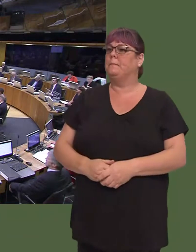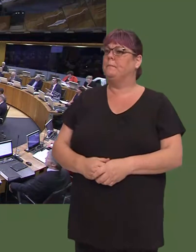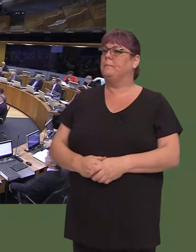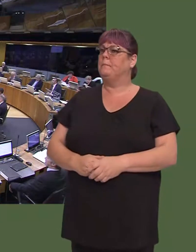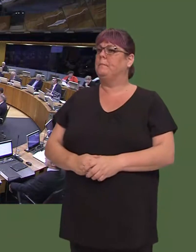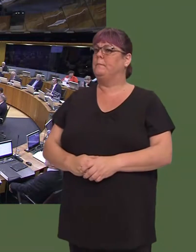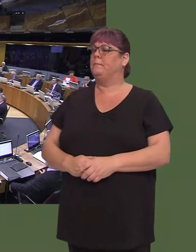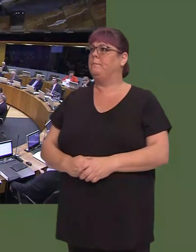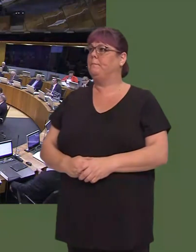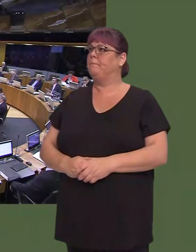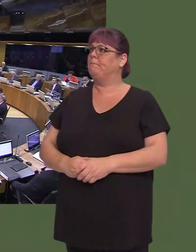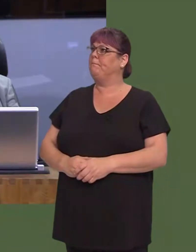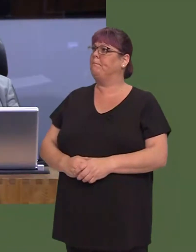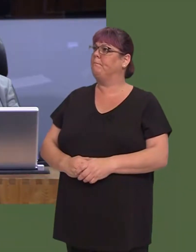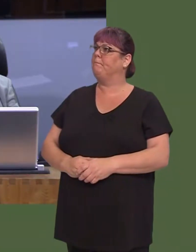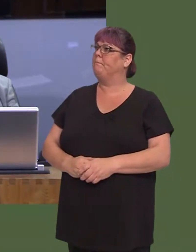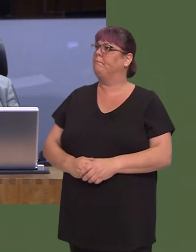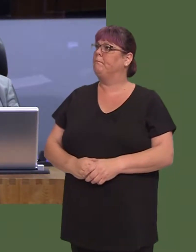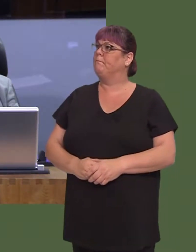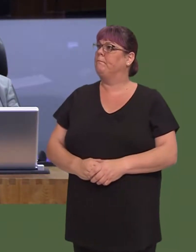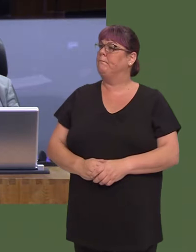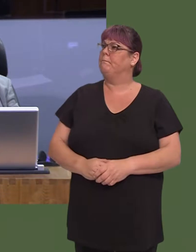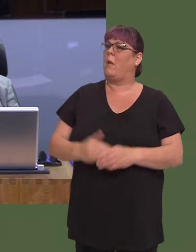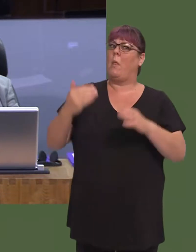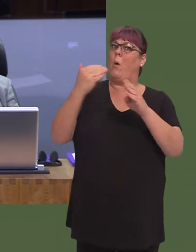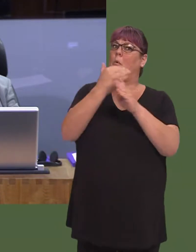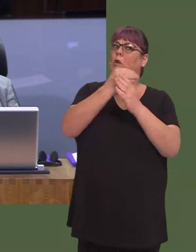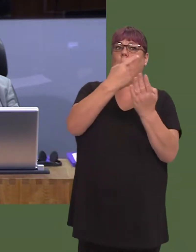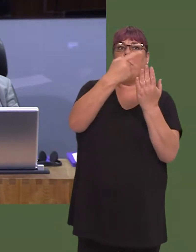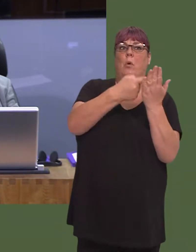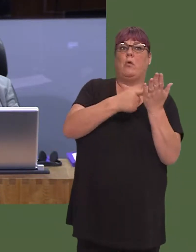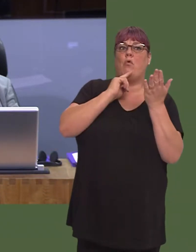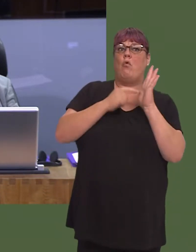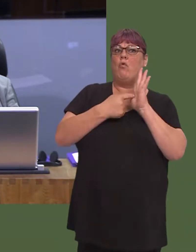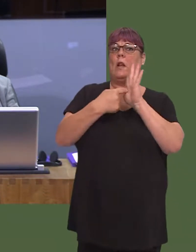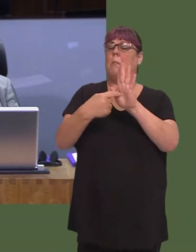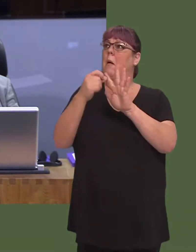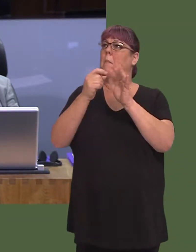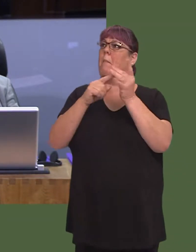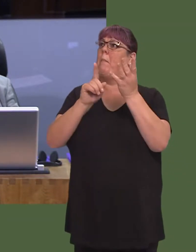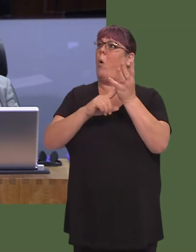who are struggling the mostó[Interruption.]óthose who are struggling the most will lose out as a result of your childcare legislation. Now, studies from Ireland to Australia to here in Wales show that one of the biggest barriers to people seeking work is access